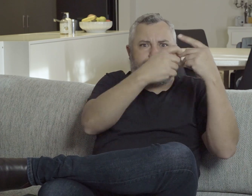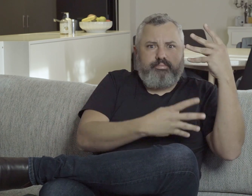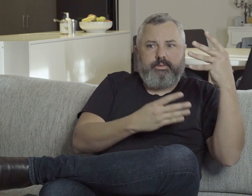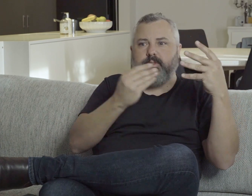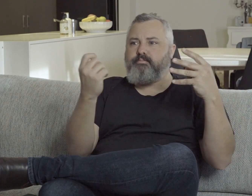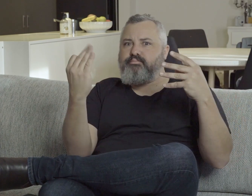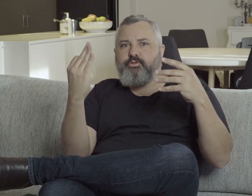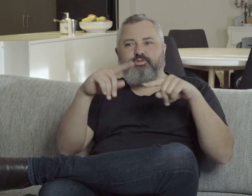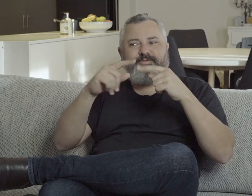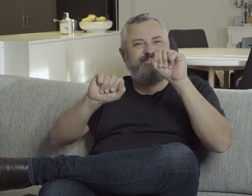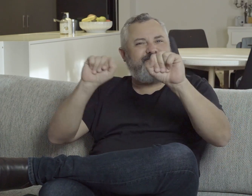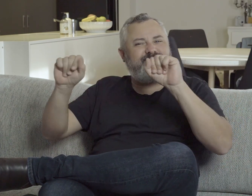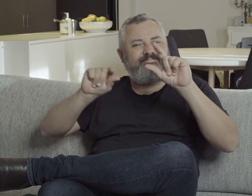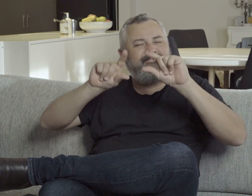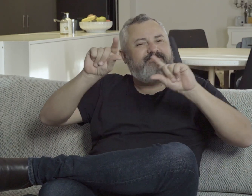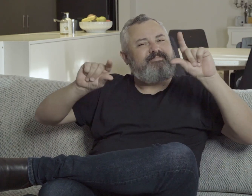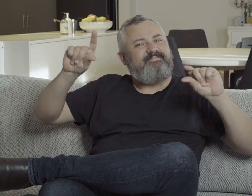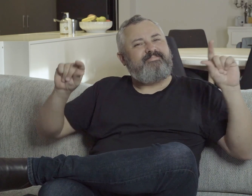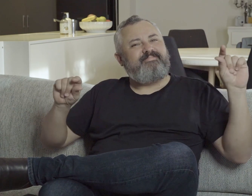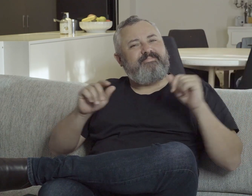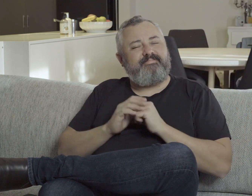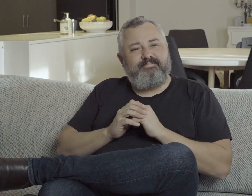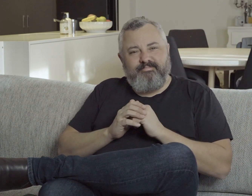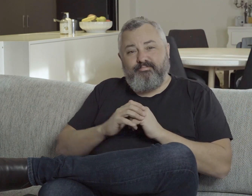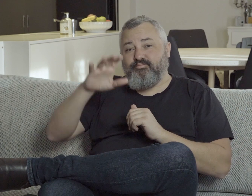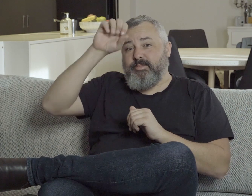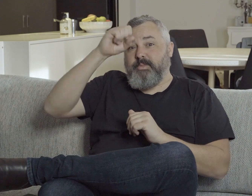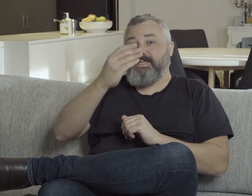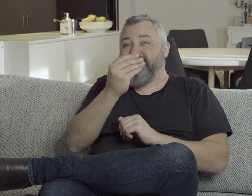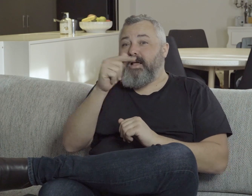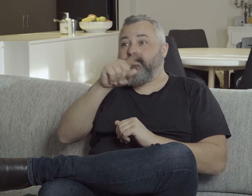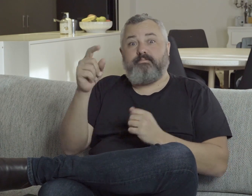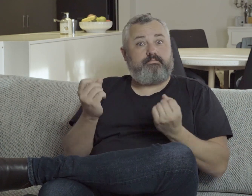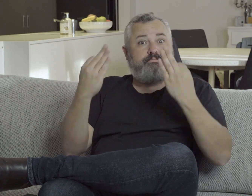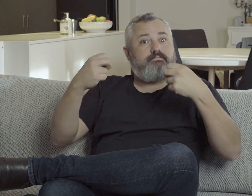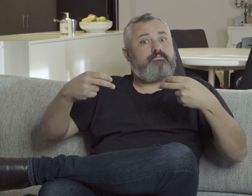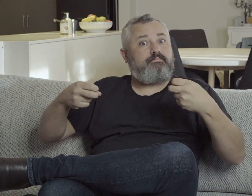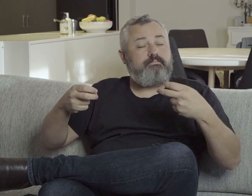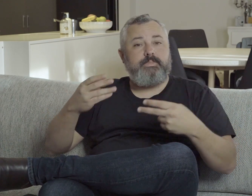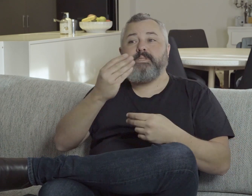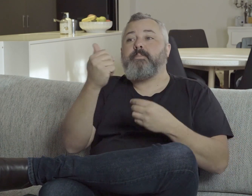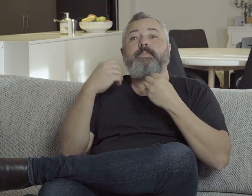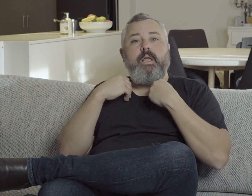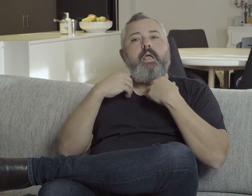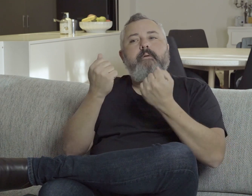Depending on the streaming platform, you'll find some services show more of some and less of the other. Importantly, some streaming services